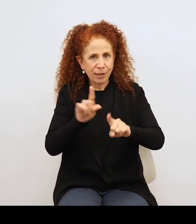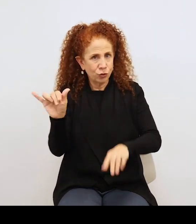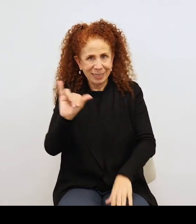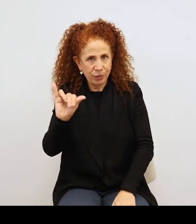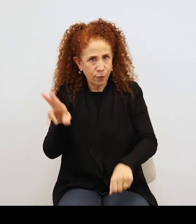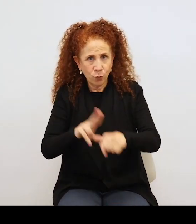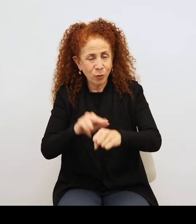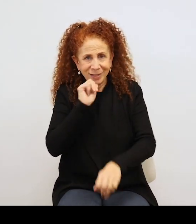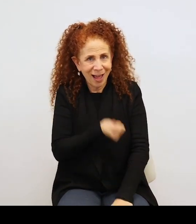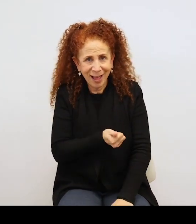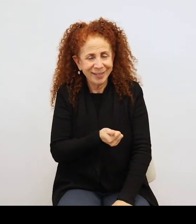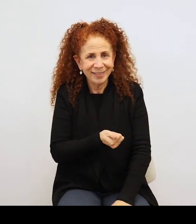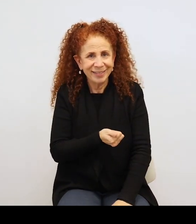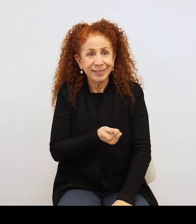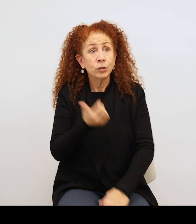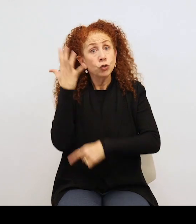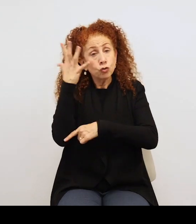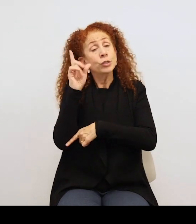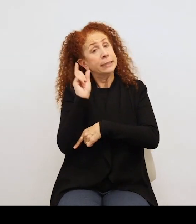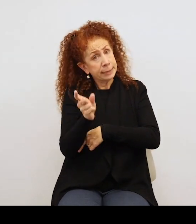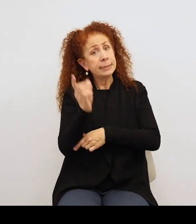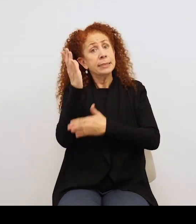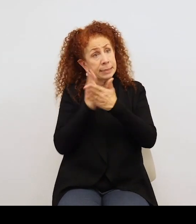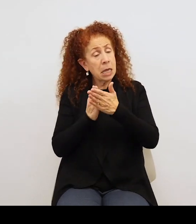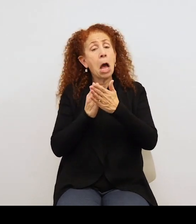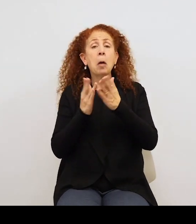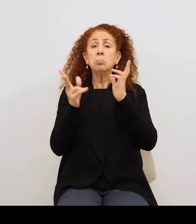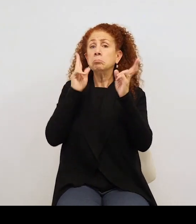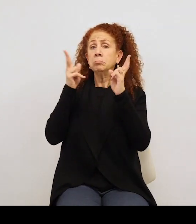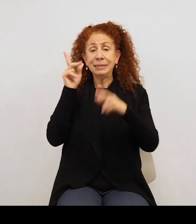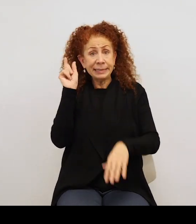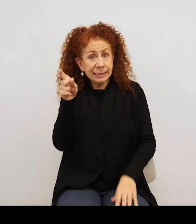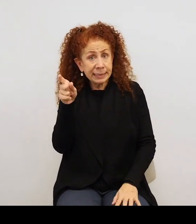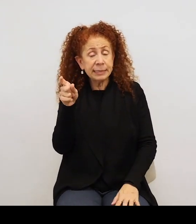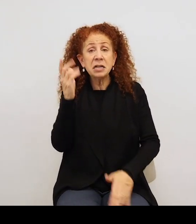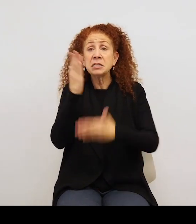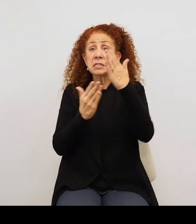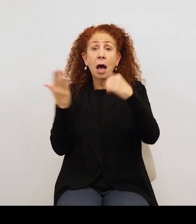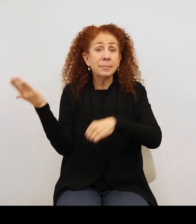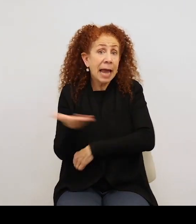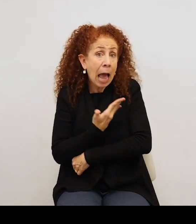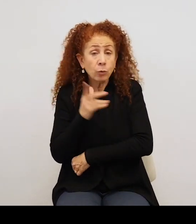Of course trees need to be cut. Maybe some trees need to be cut down.